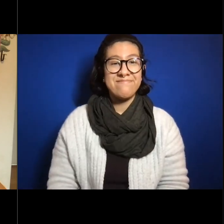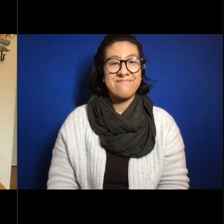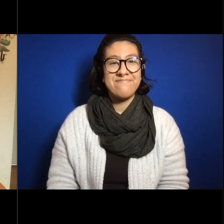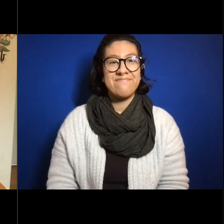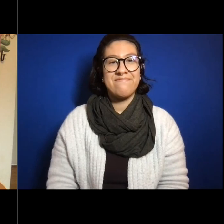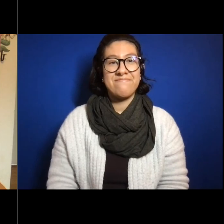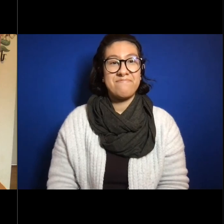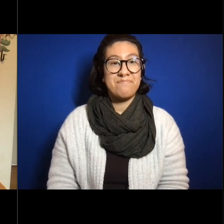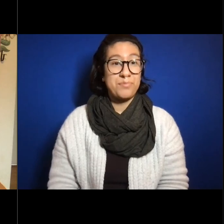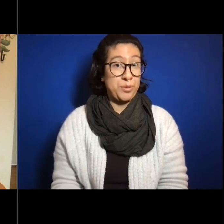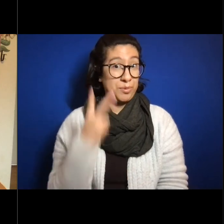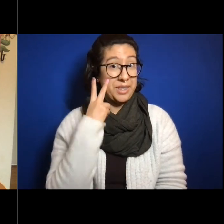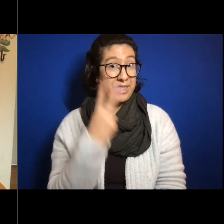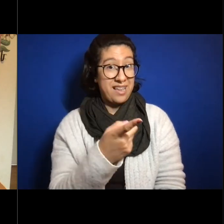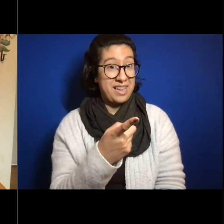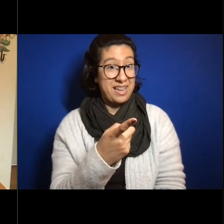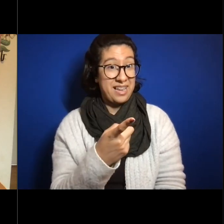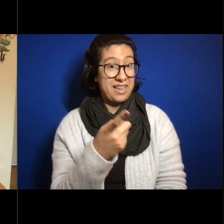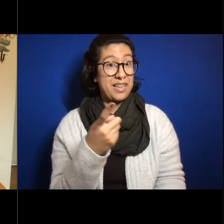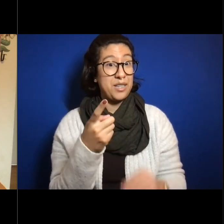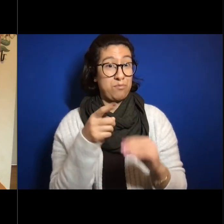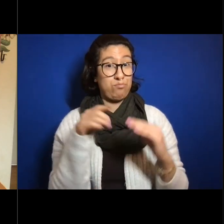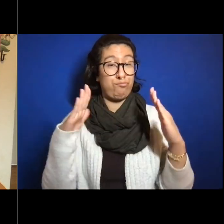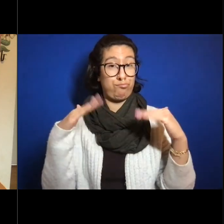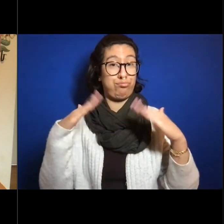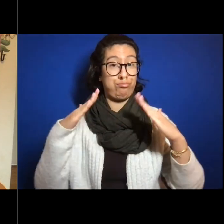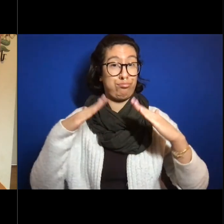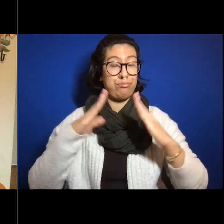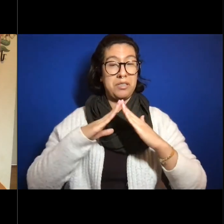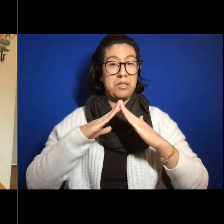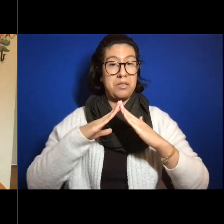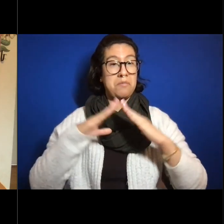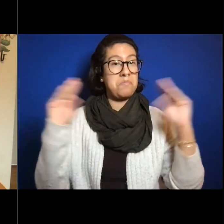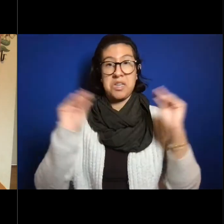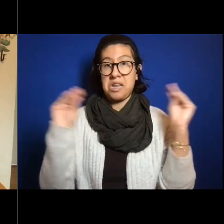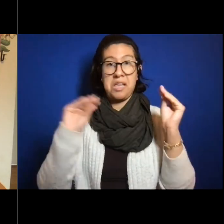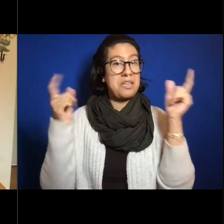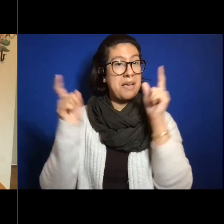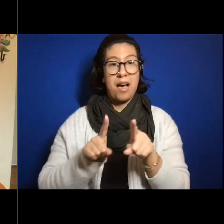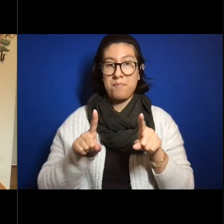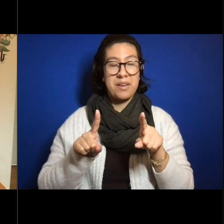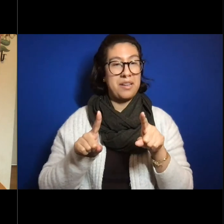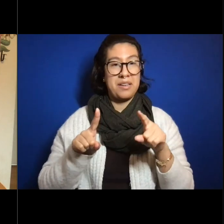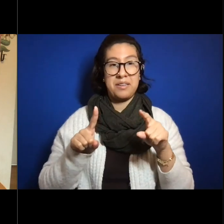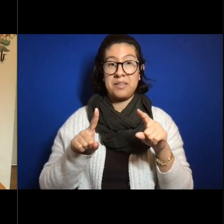Can you guys see the roof is moving but nothing's happening. Do you have any ideas about